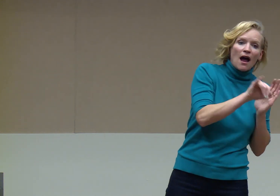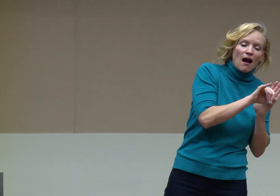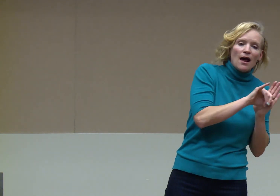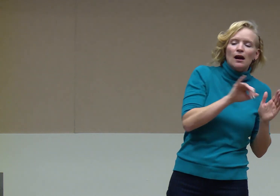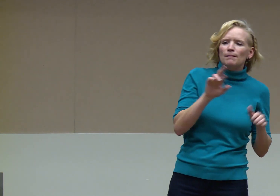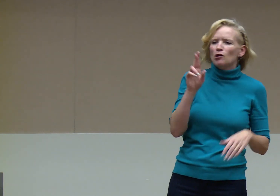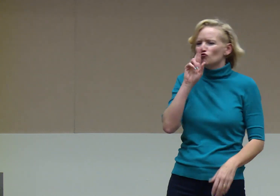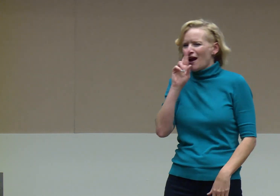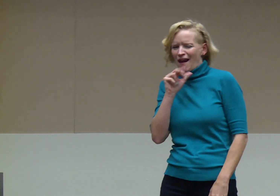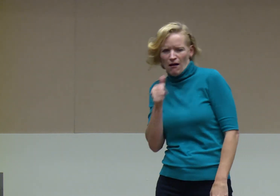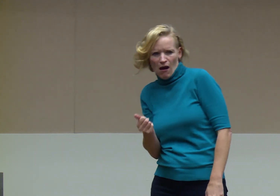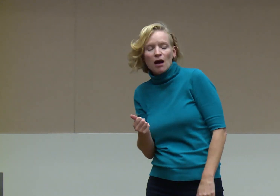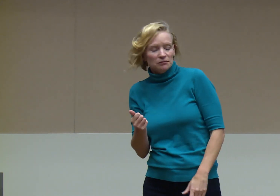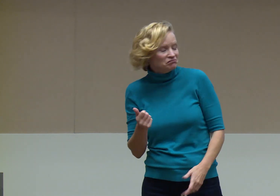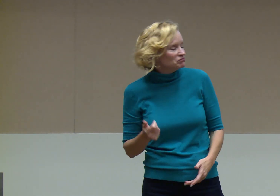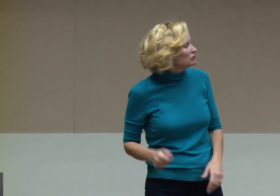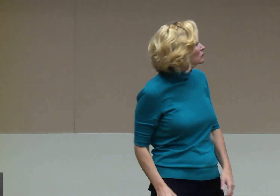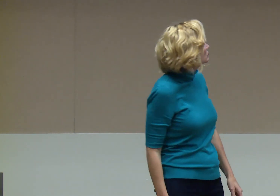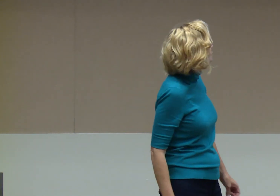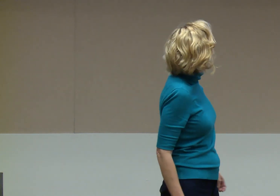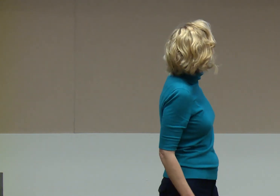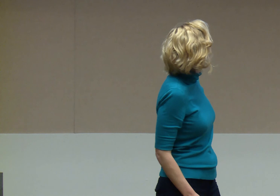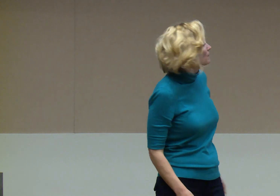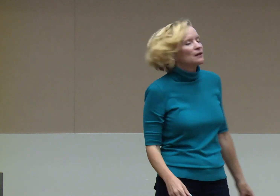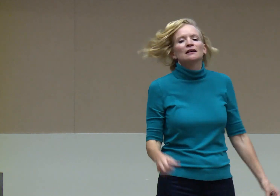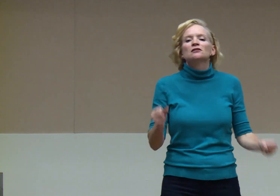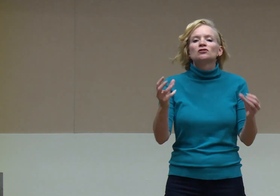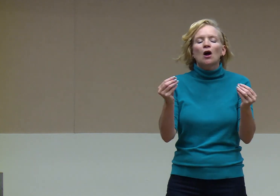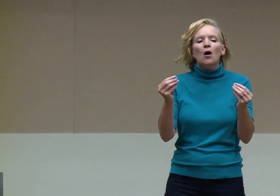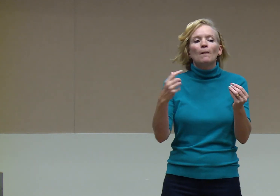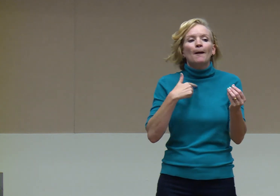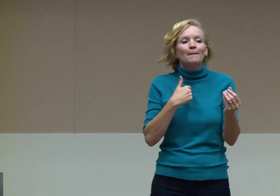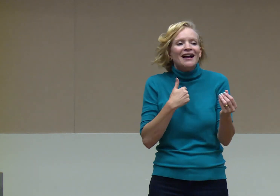Giraffe is iconic, but rat is not so much.